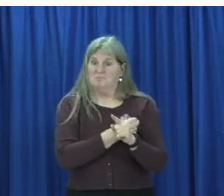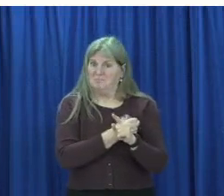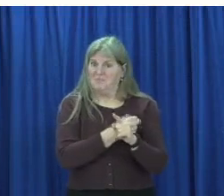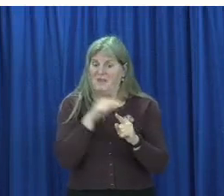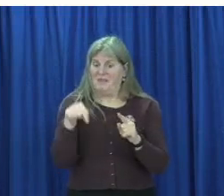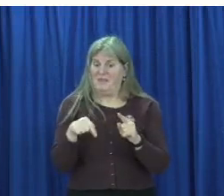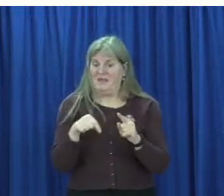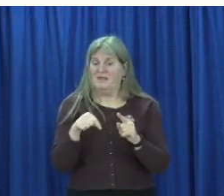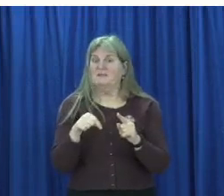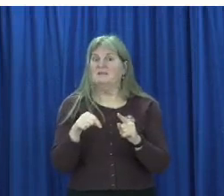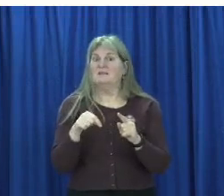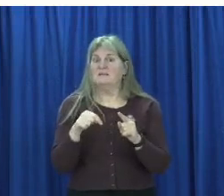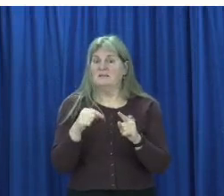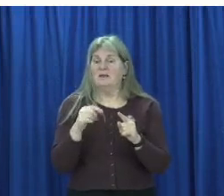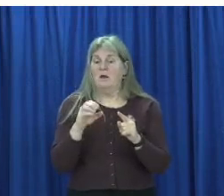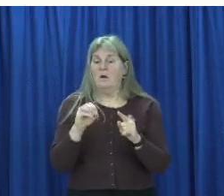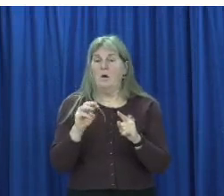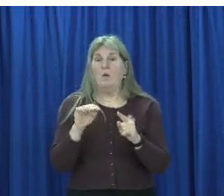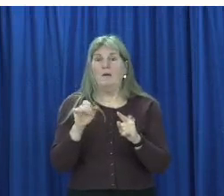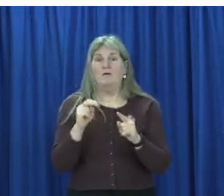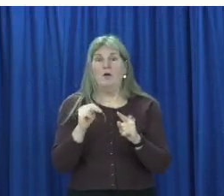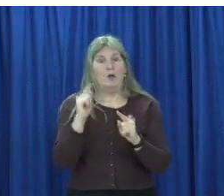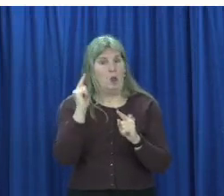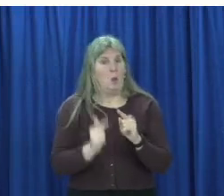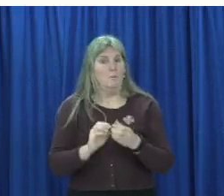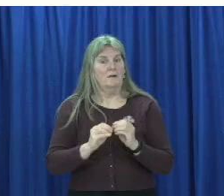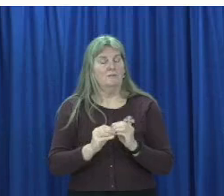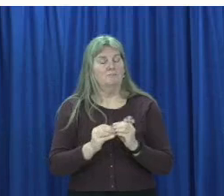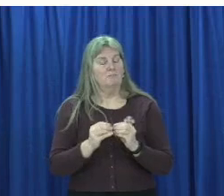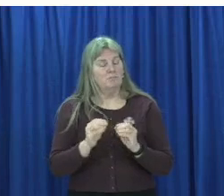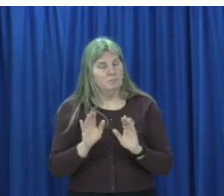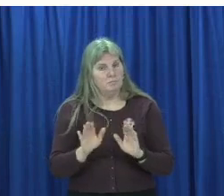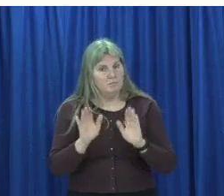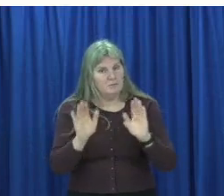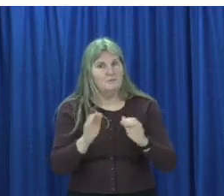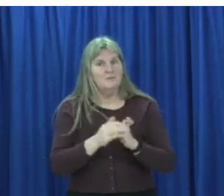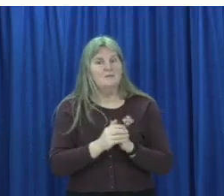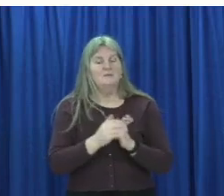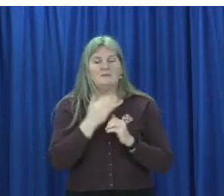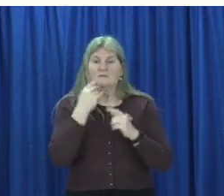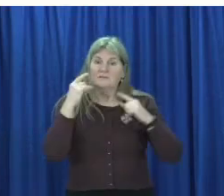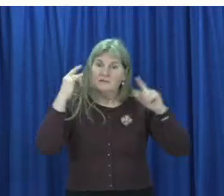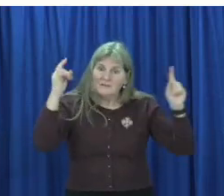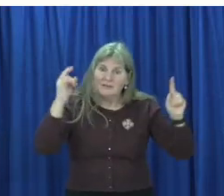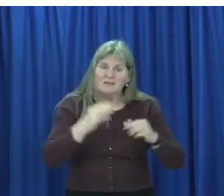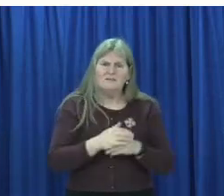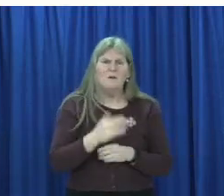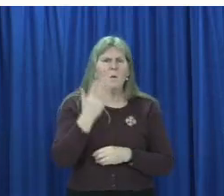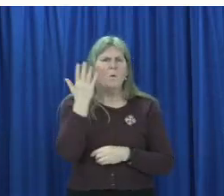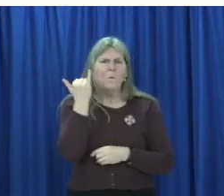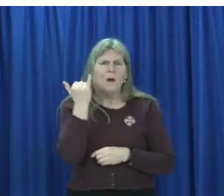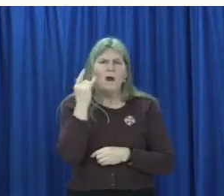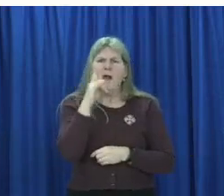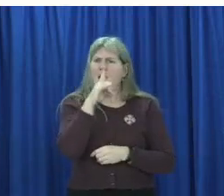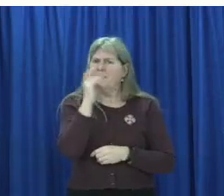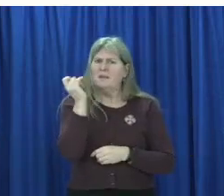of the pandemic. And this is a great achievement, and it's been achieved by rapidly responding to Omicron,